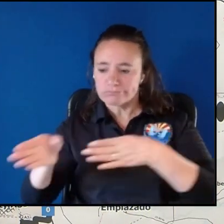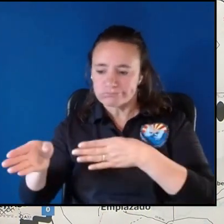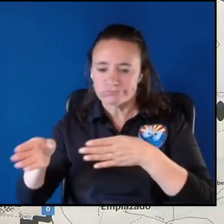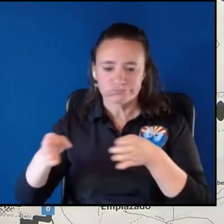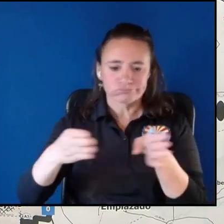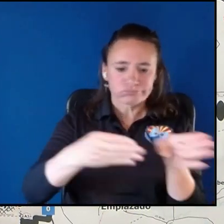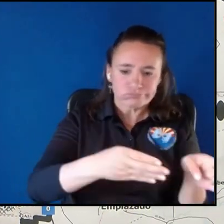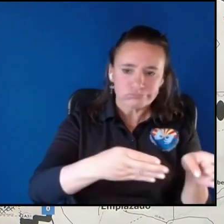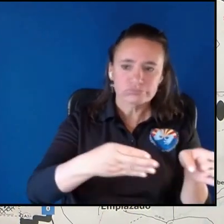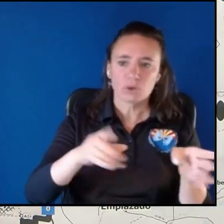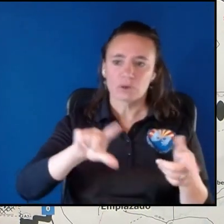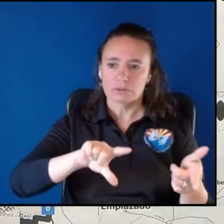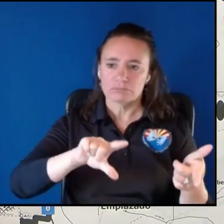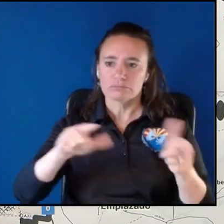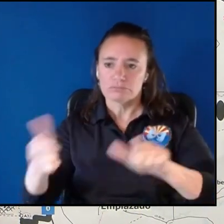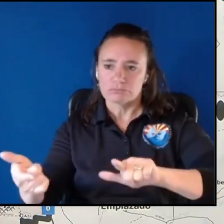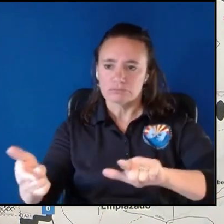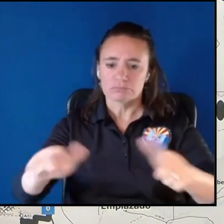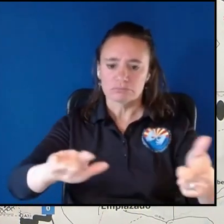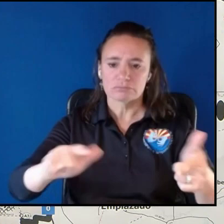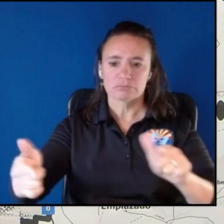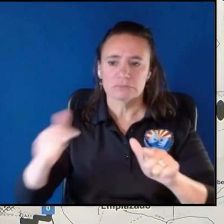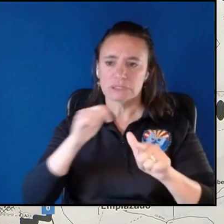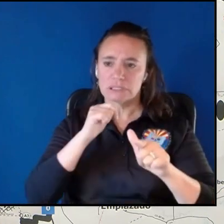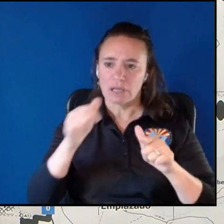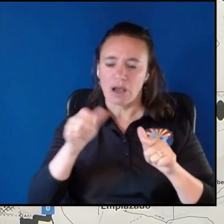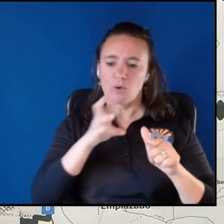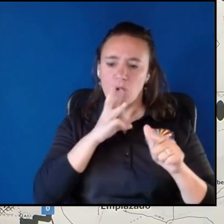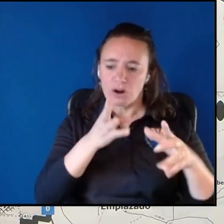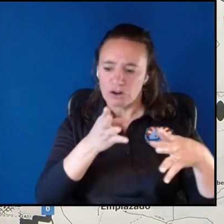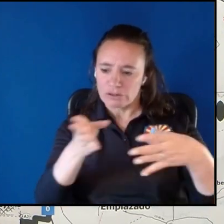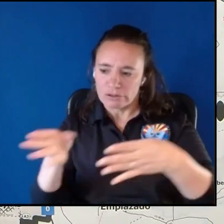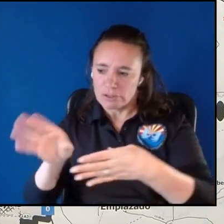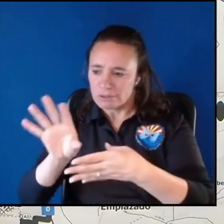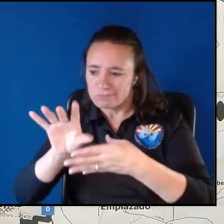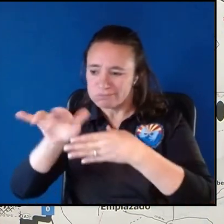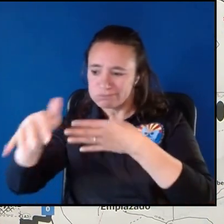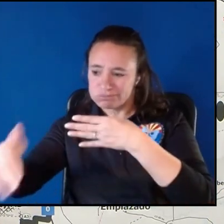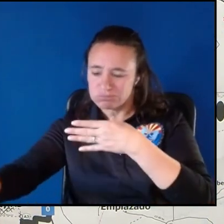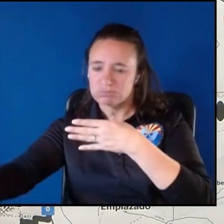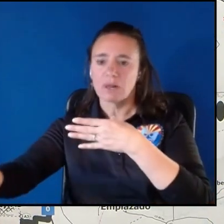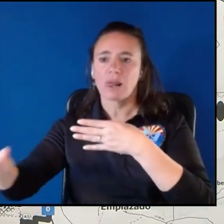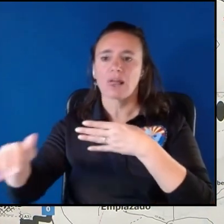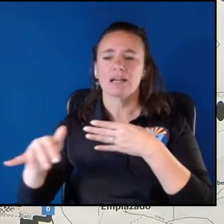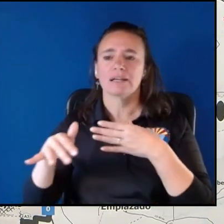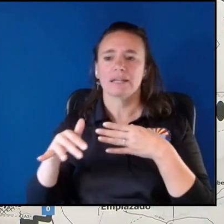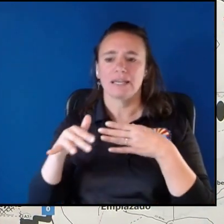don't put a whole bunch of water on just one side. And then spreading existing vegetation back over those areas to